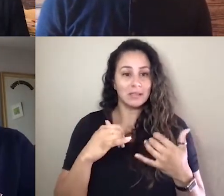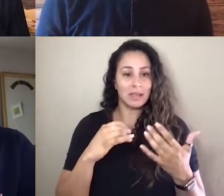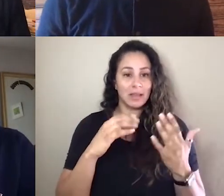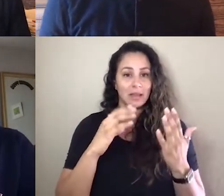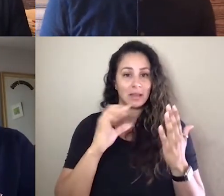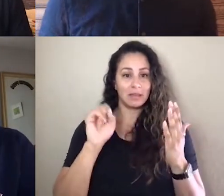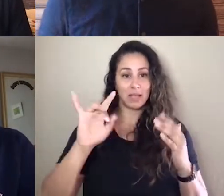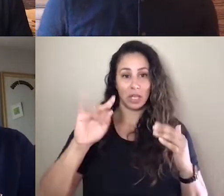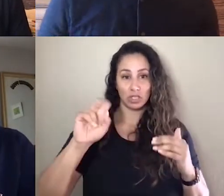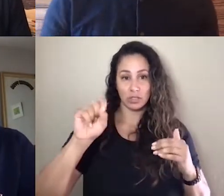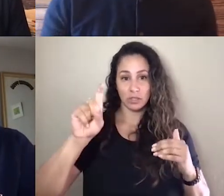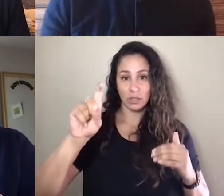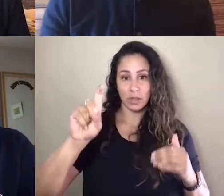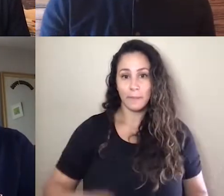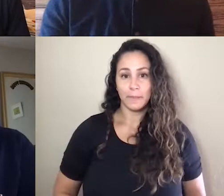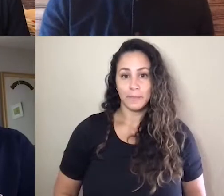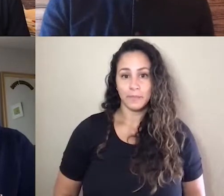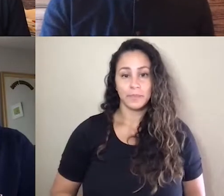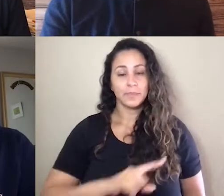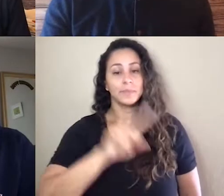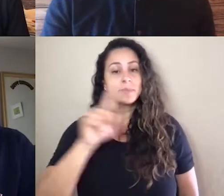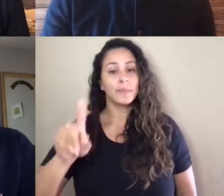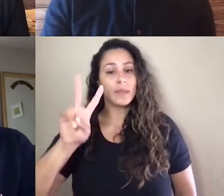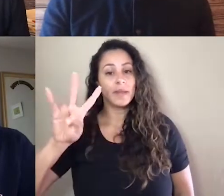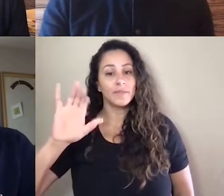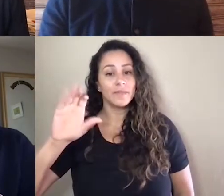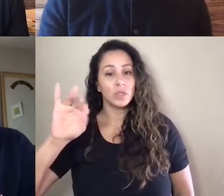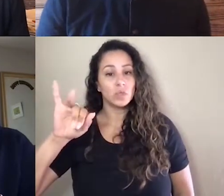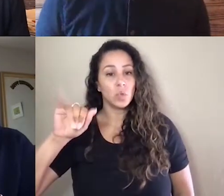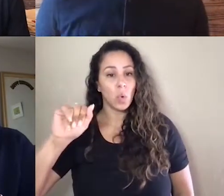I KNOW THIS IS SOMETHING THAT IS CURRENTLY UNDER CONSIDERATION.